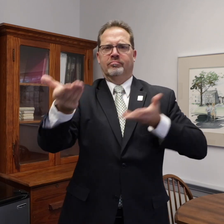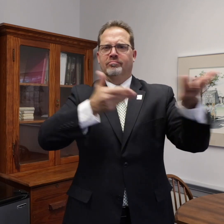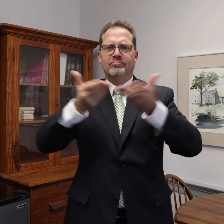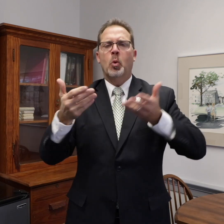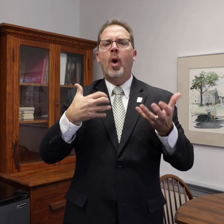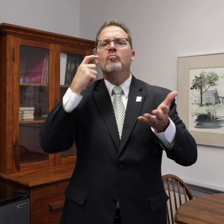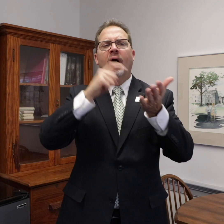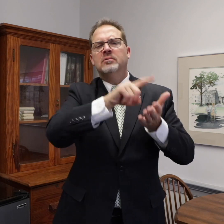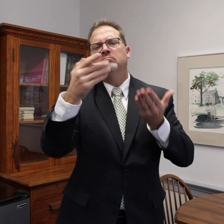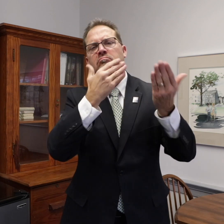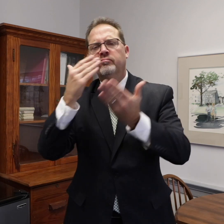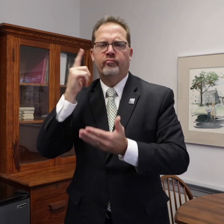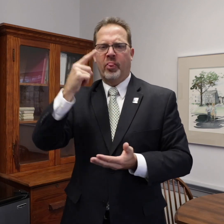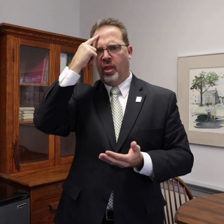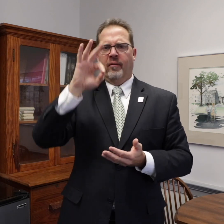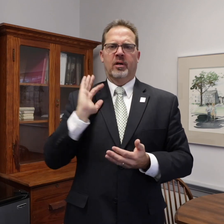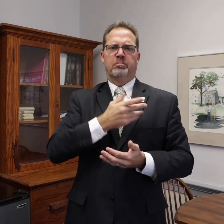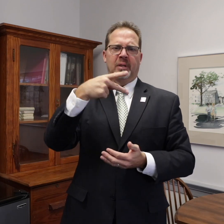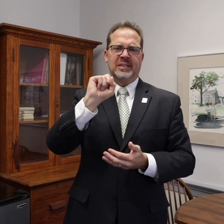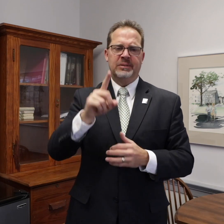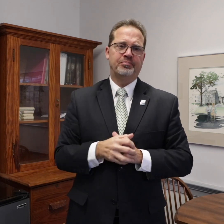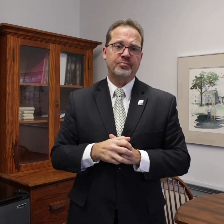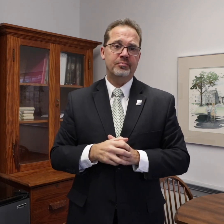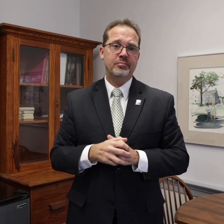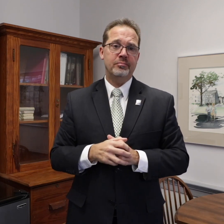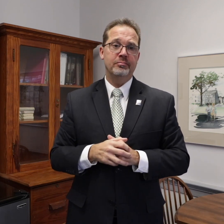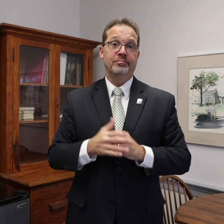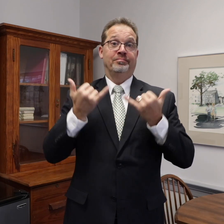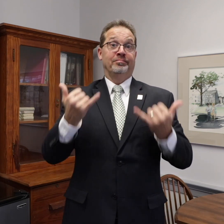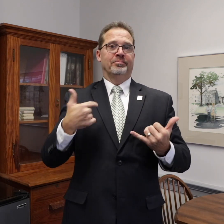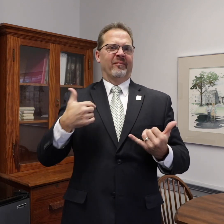you for continuing to think of us this time of year. Here are the two other key